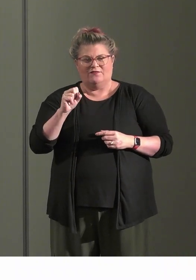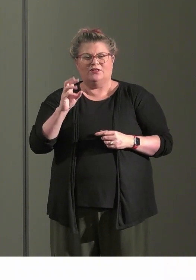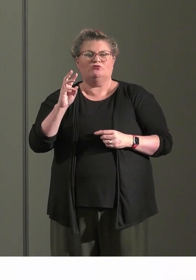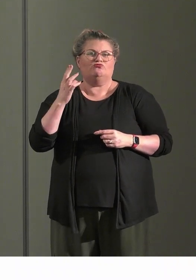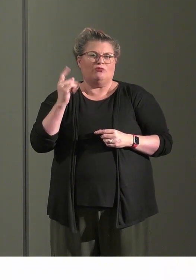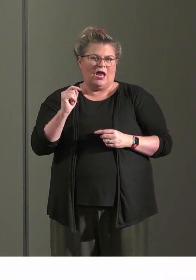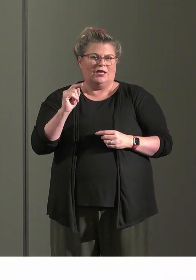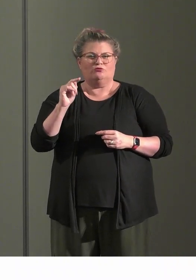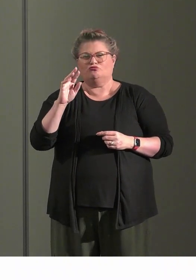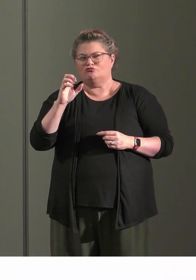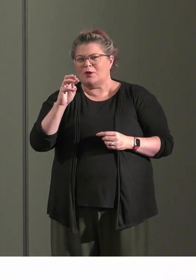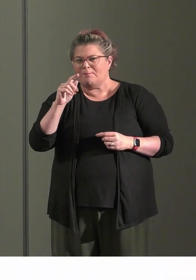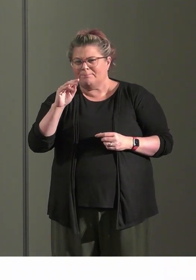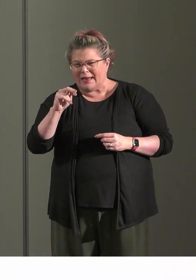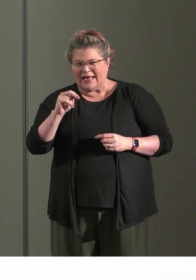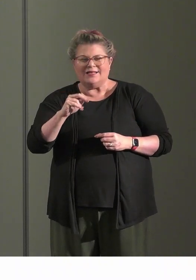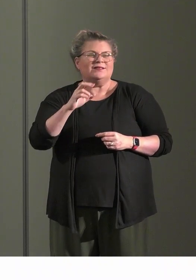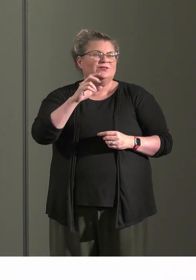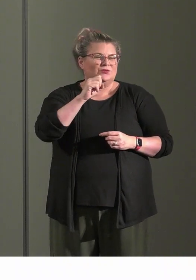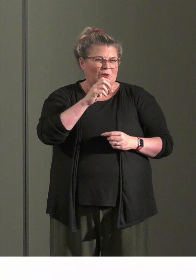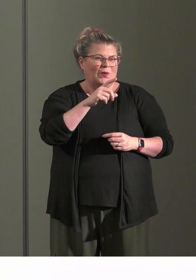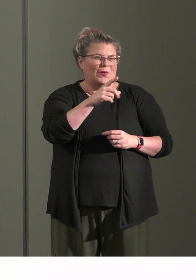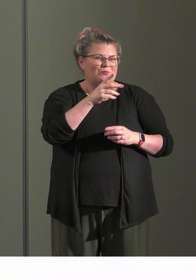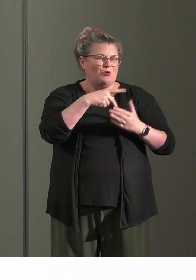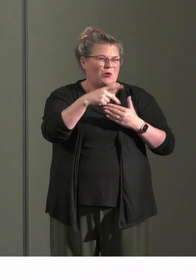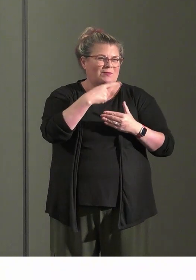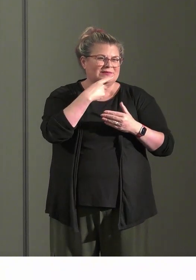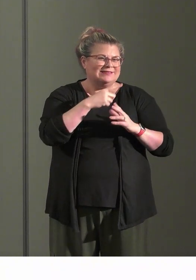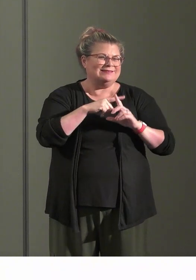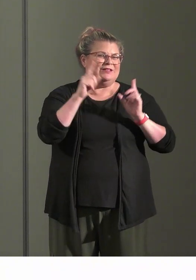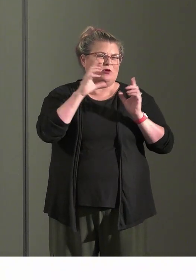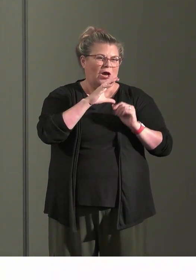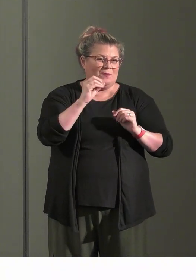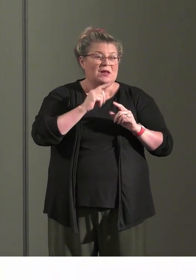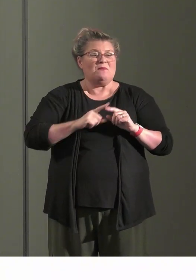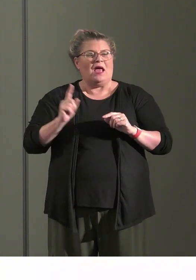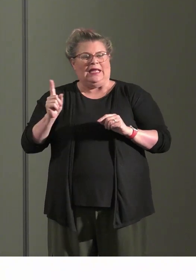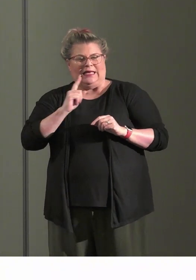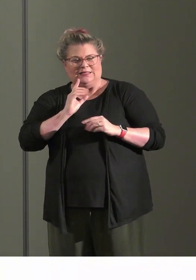It is not what it says in the program. But he is a partner at Davis Wright Tremaine LLP. And to his